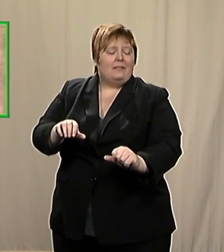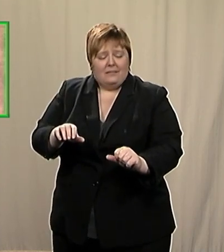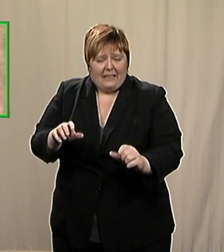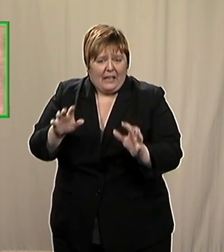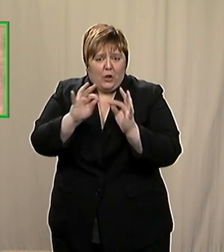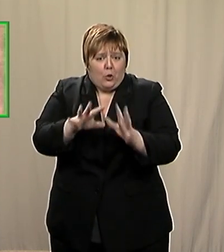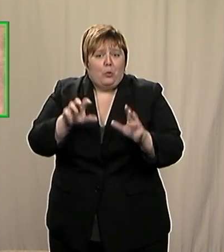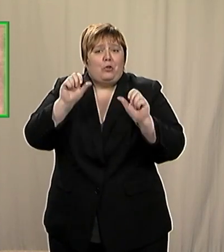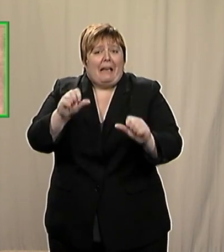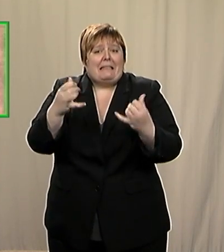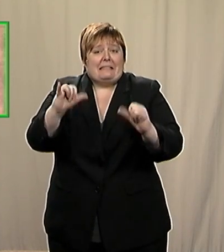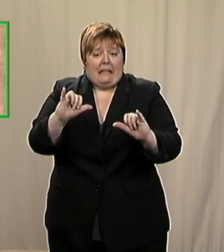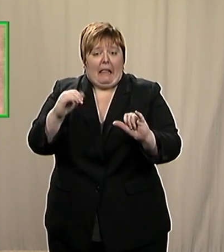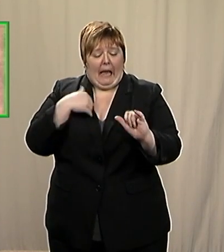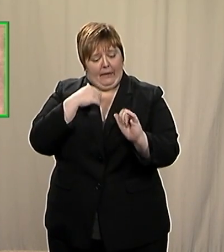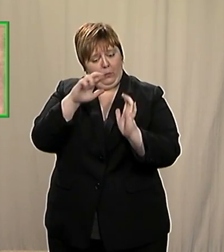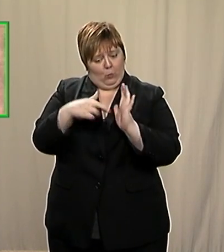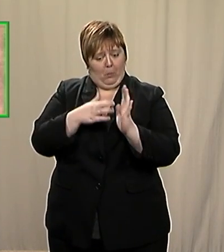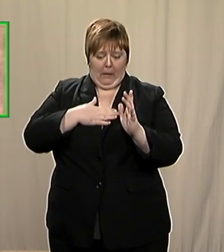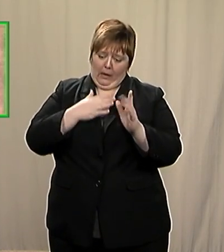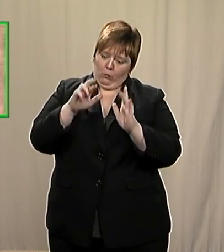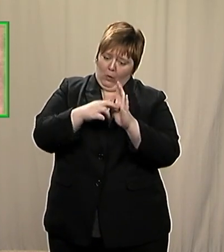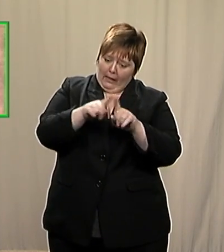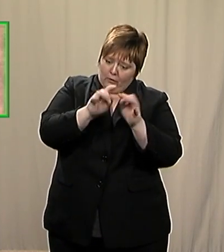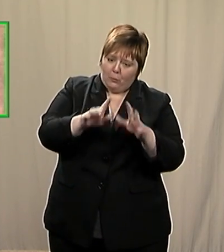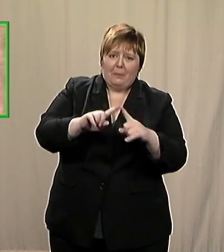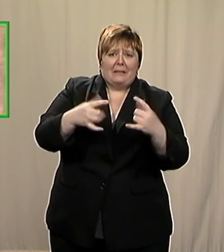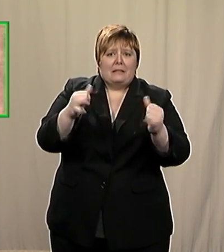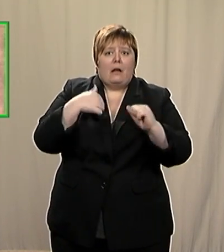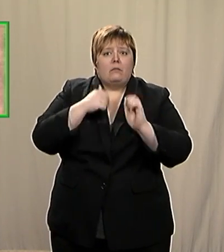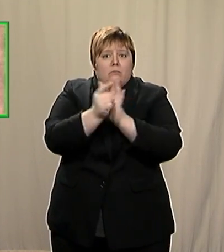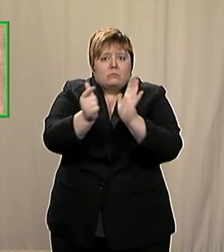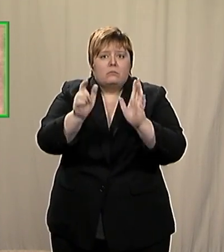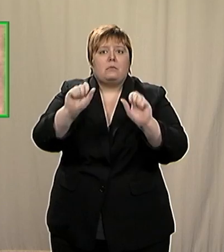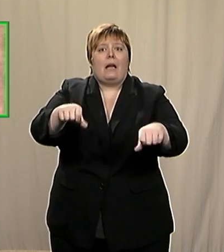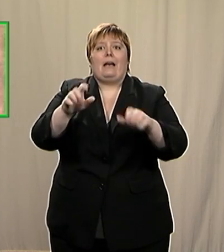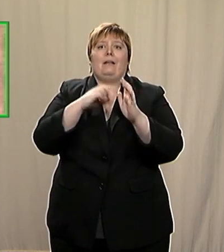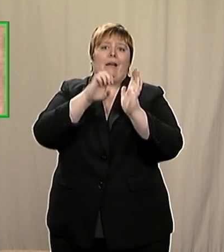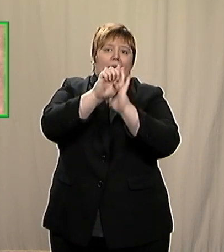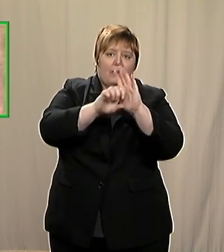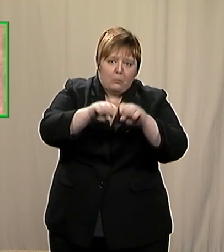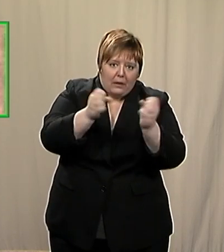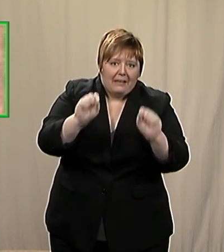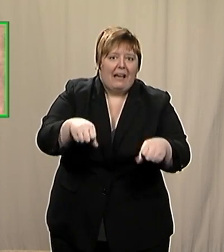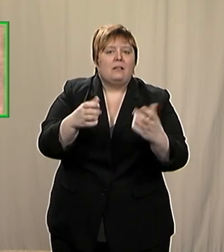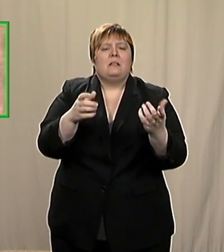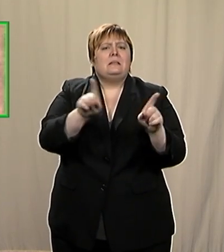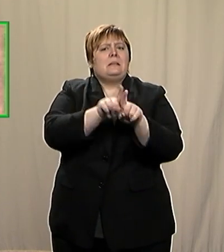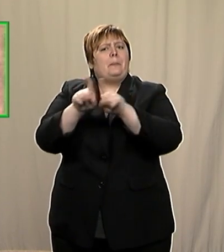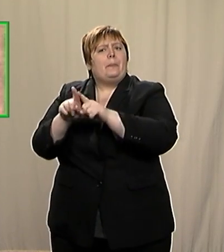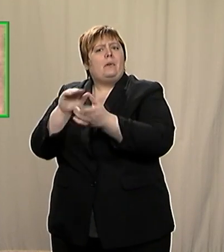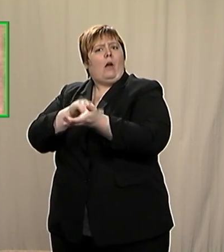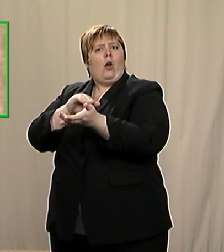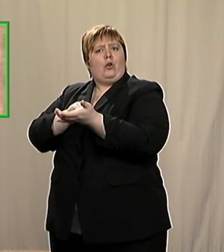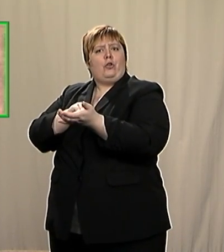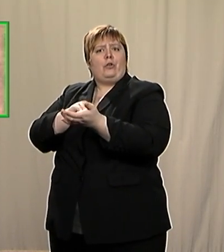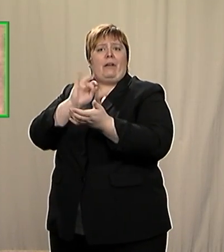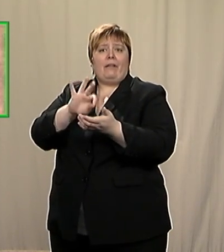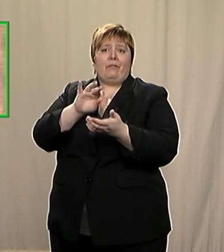even unethically, and illegally, but they are still functioning as interpreters. Just like at a medical examination, if a doctor is asked a personal question